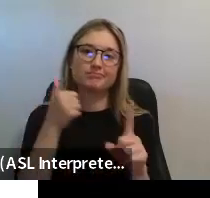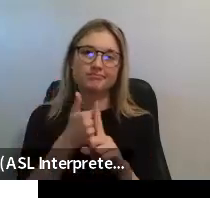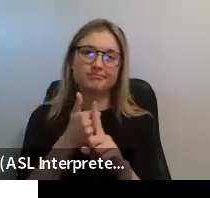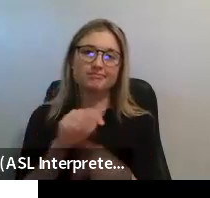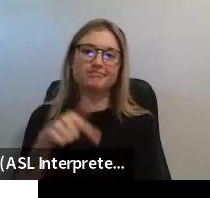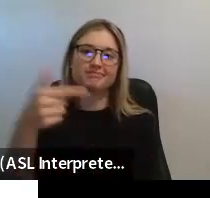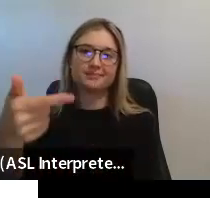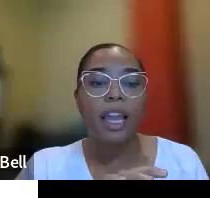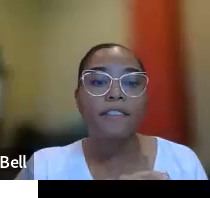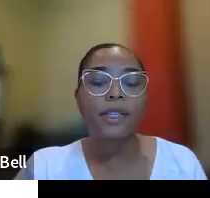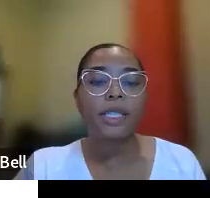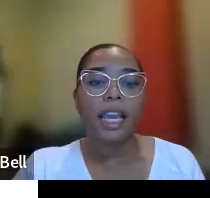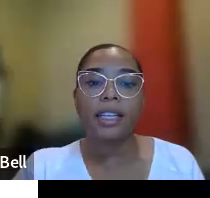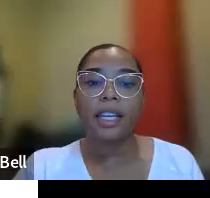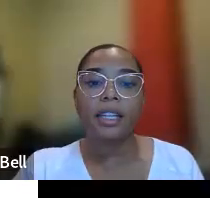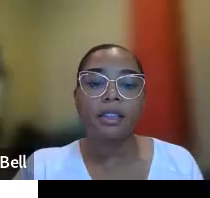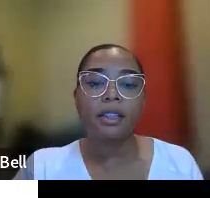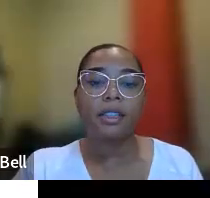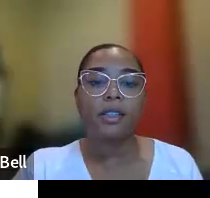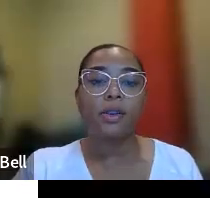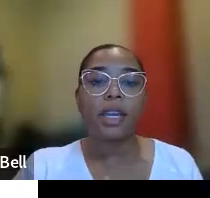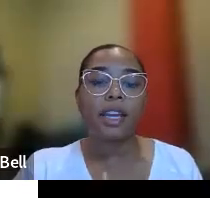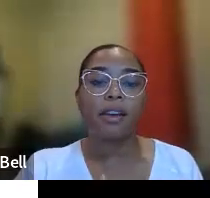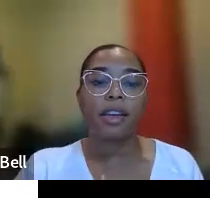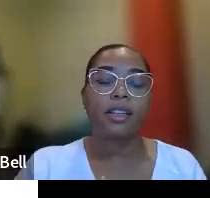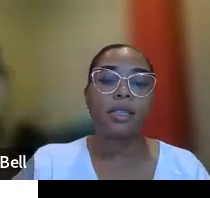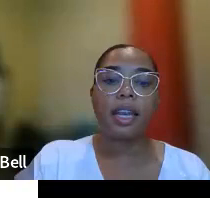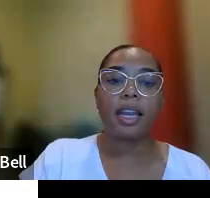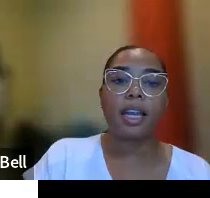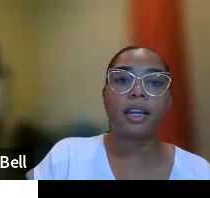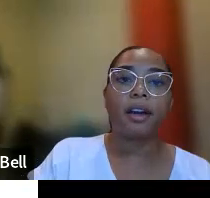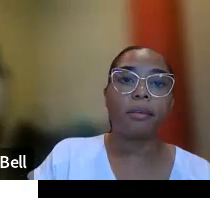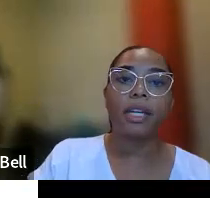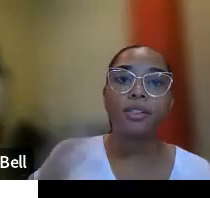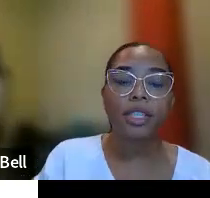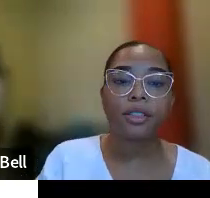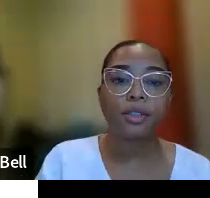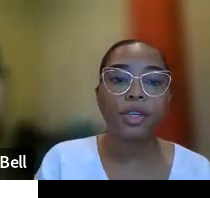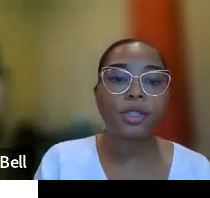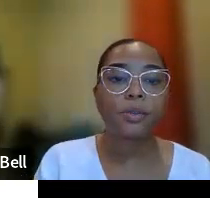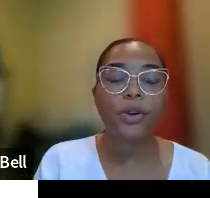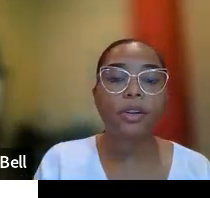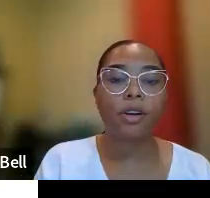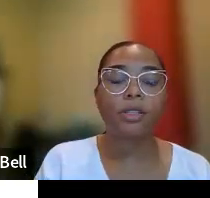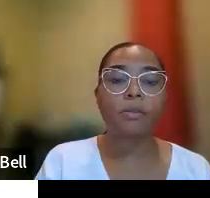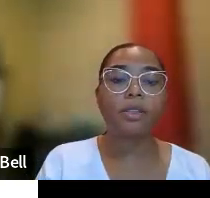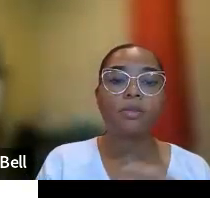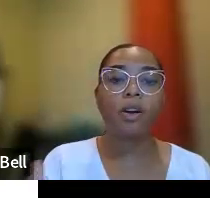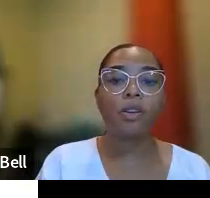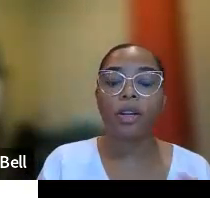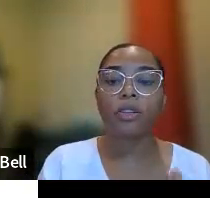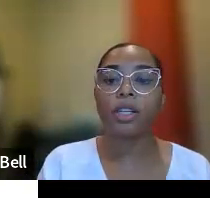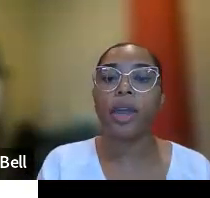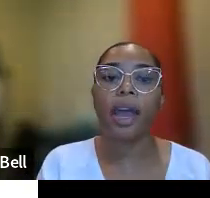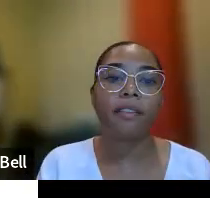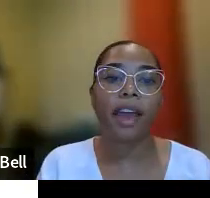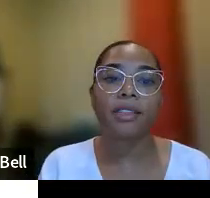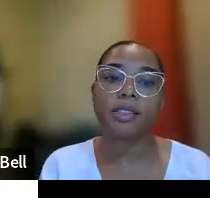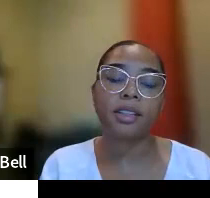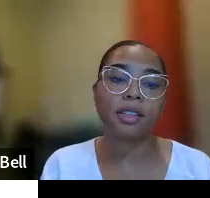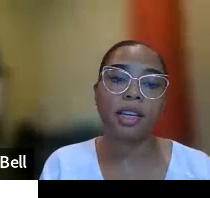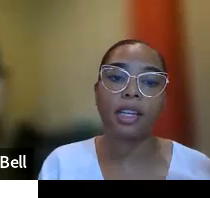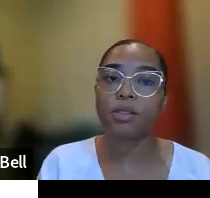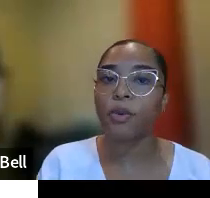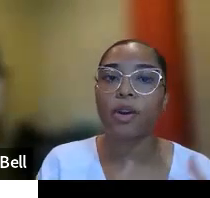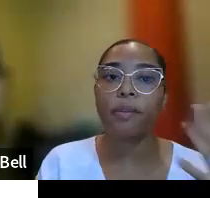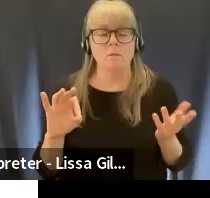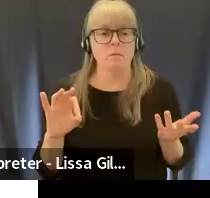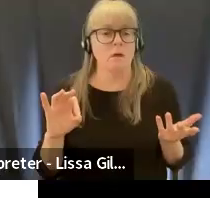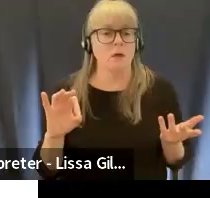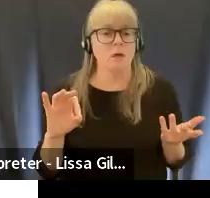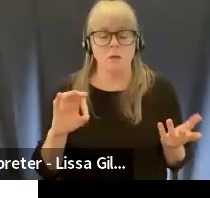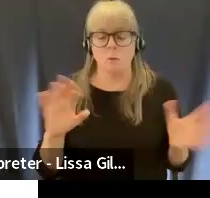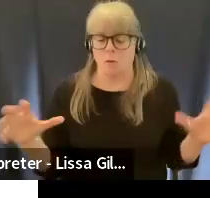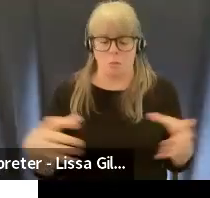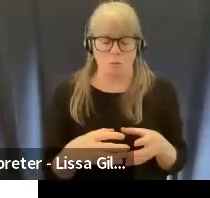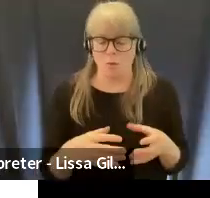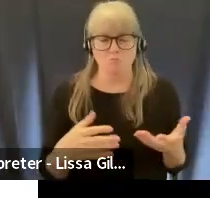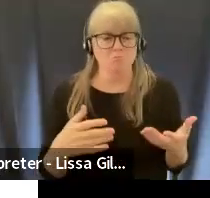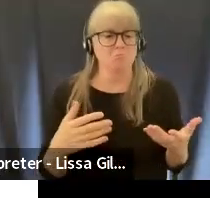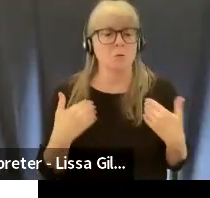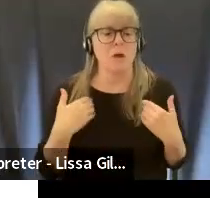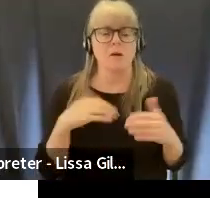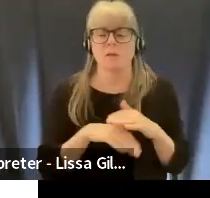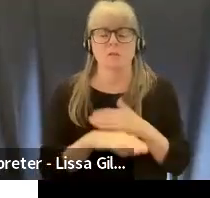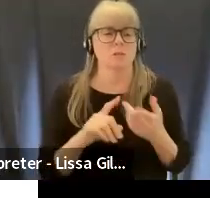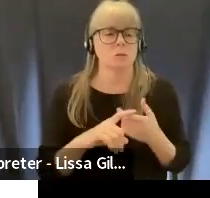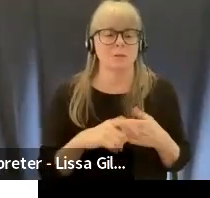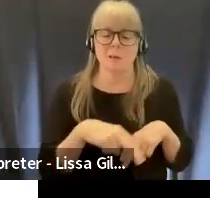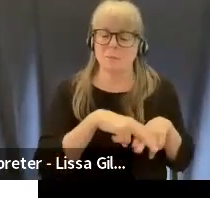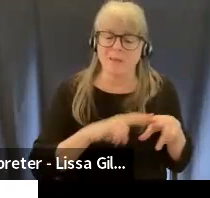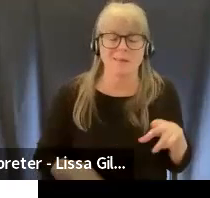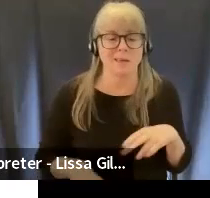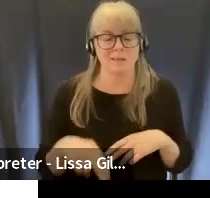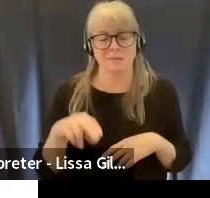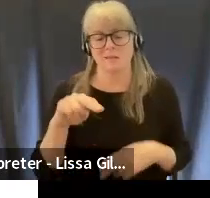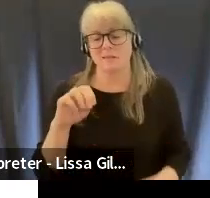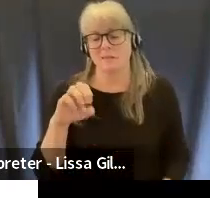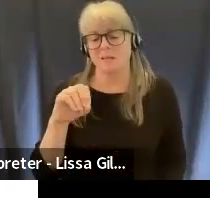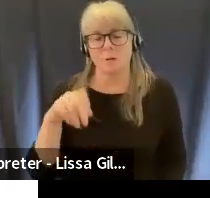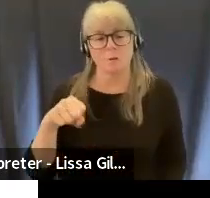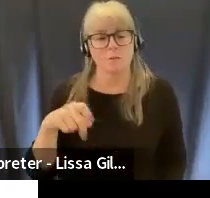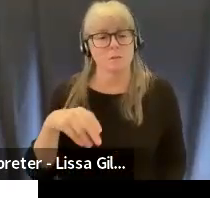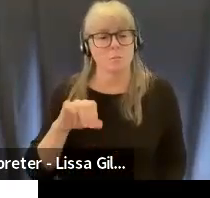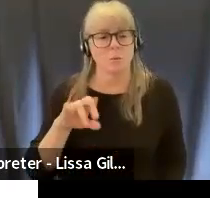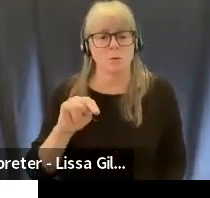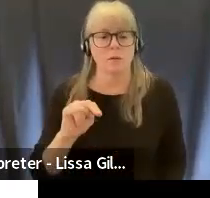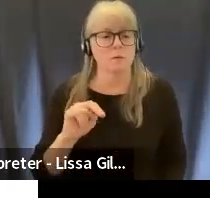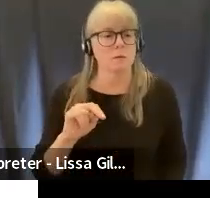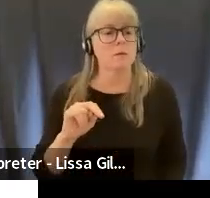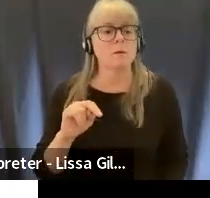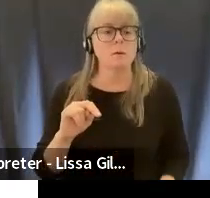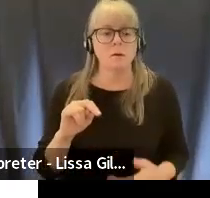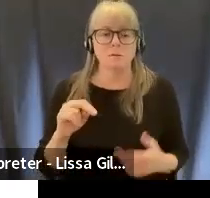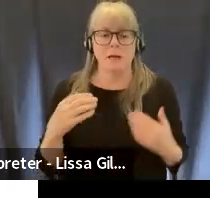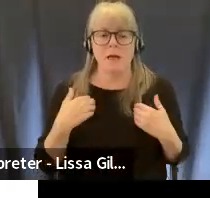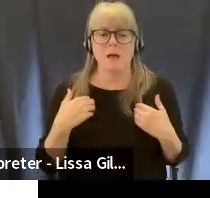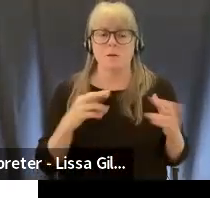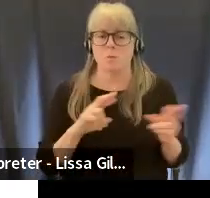Preparing a first aid Kit. So if there is a injury during transport or something small going on, you have access to things like me, as foreign banks are other things that are included in a first day, care you wanna grab your flashlights and batteries so batteries are not only good